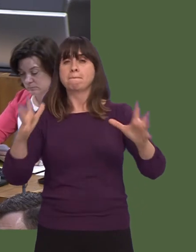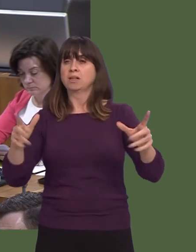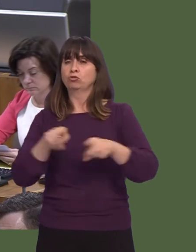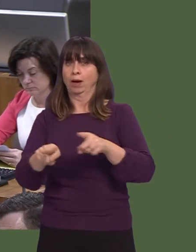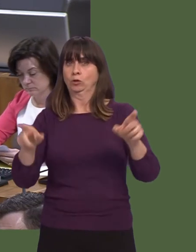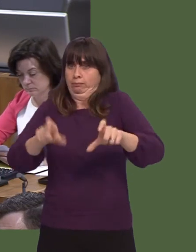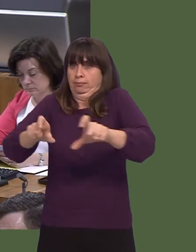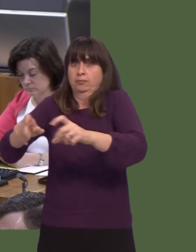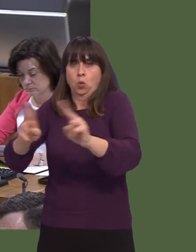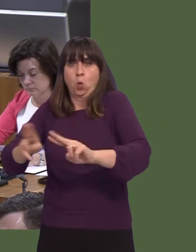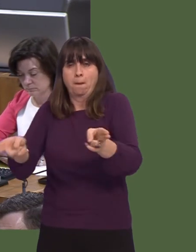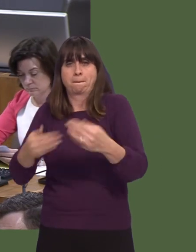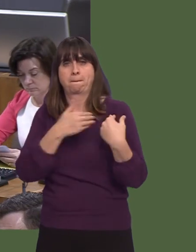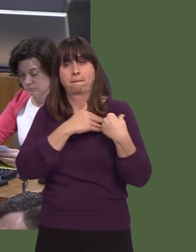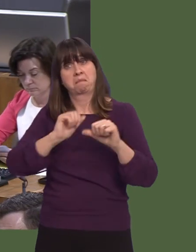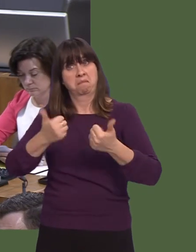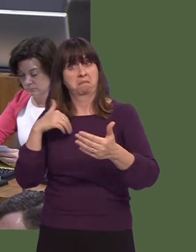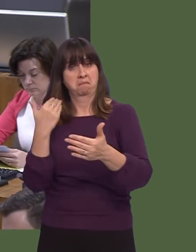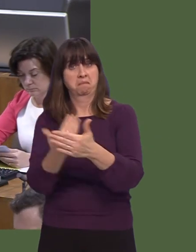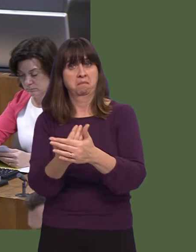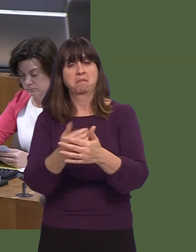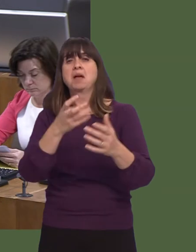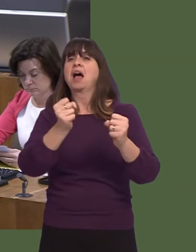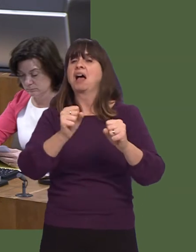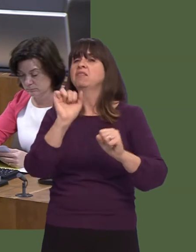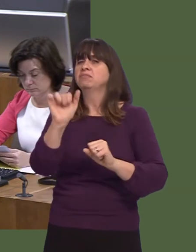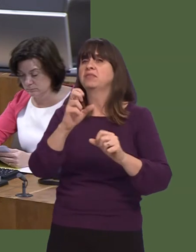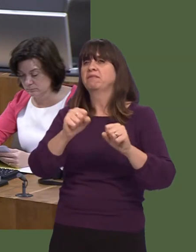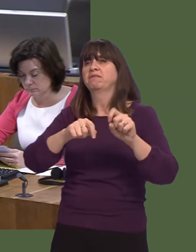has not been as consistent as we would like, and of course we will continue to monitor